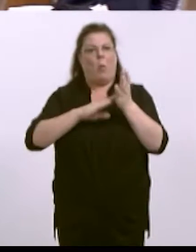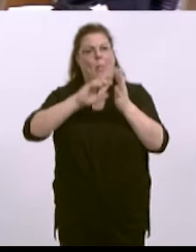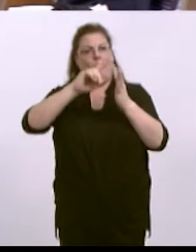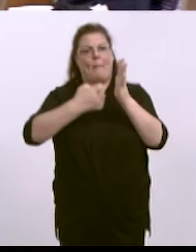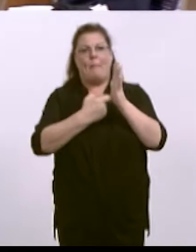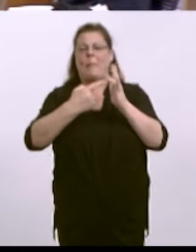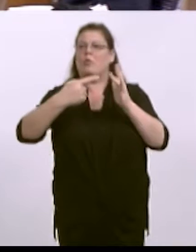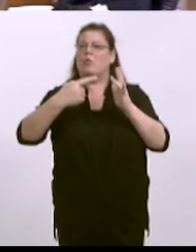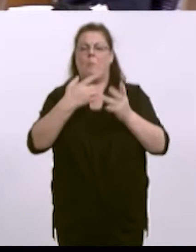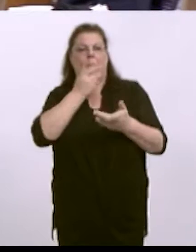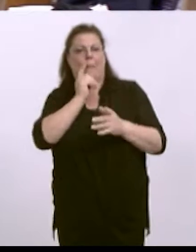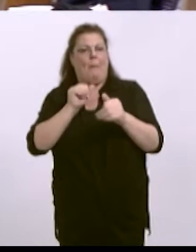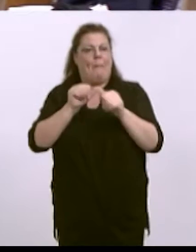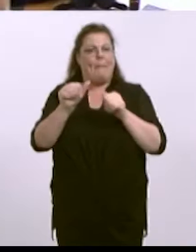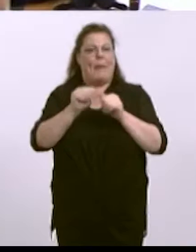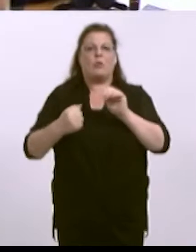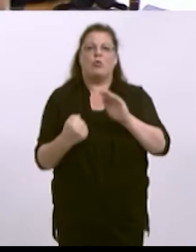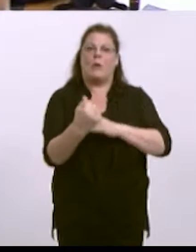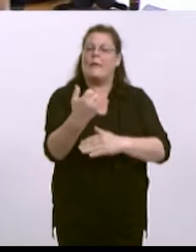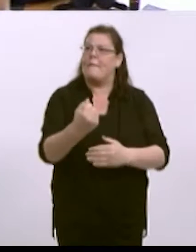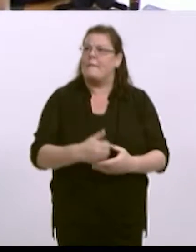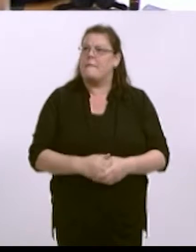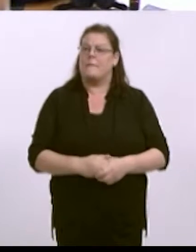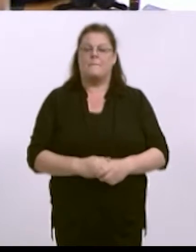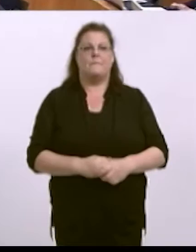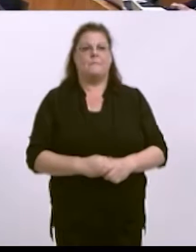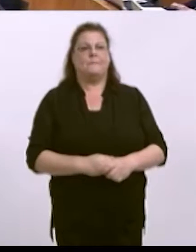enjoy a far better service than they enjoy now. Y Llywydd / The Llywydd: Arweinydd y Ceidwadwyr Cymreig, Andrew R.T. Davies.